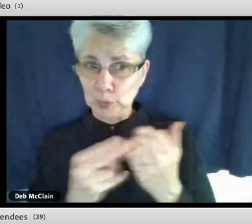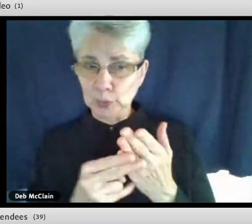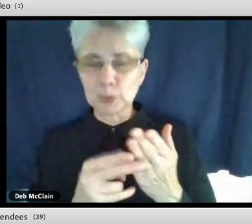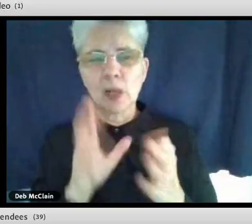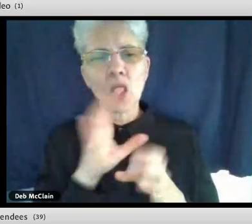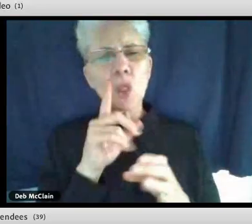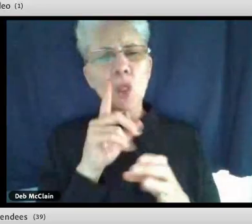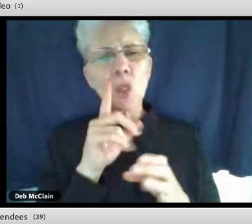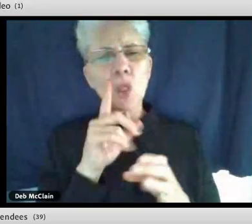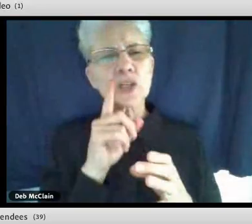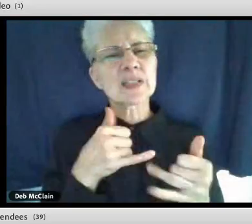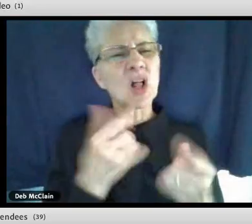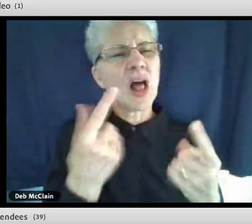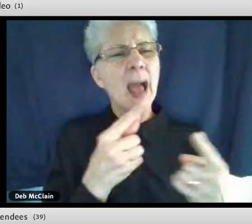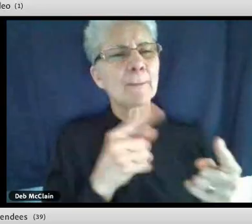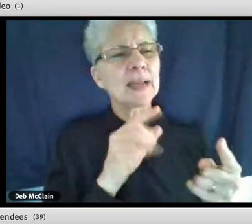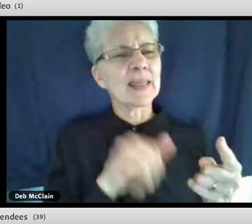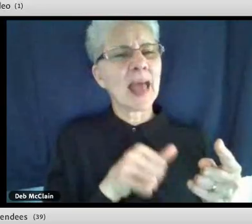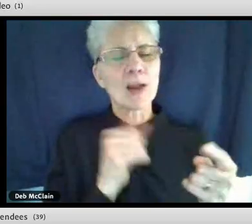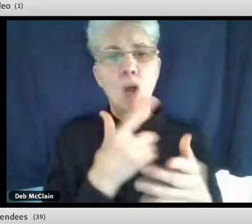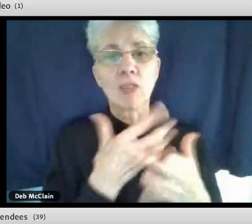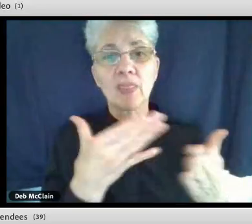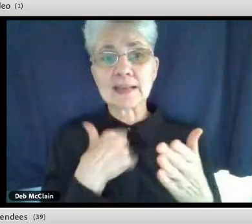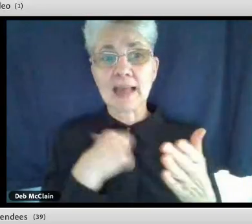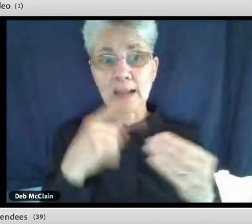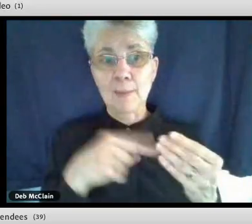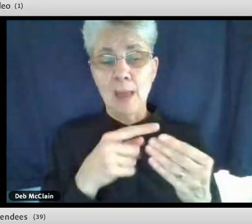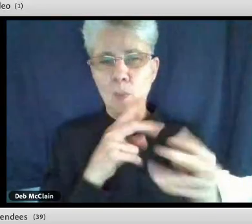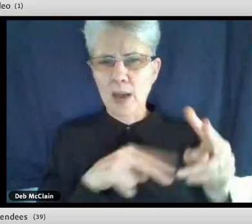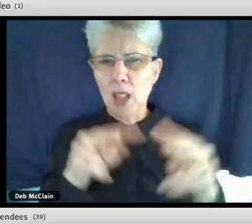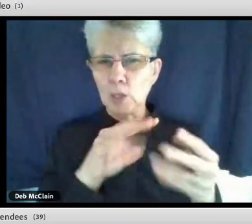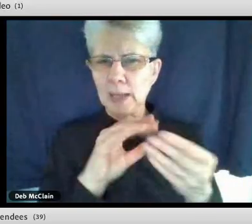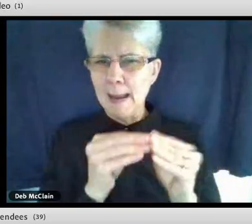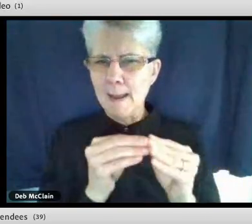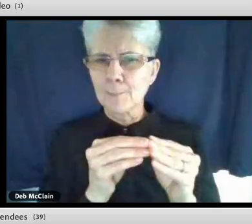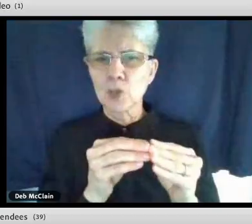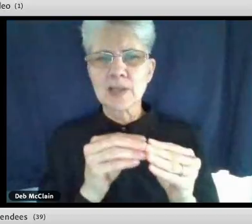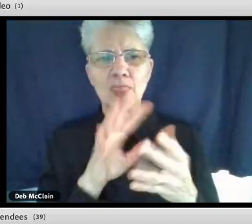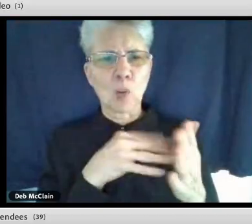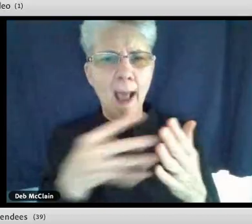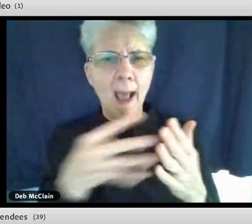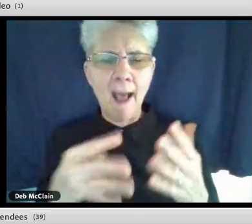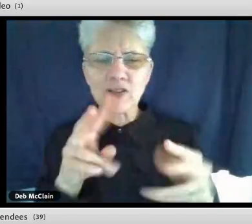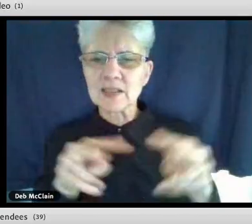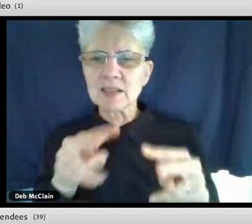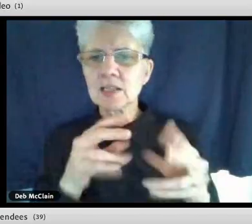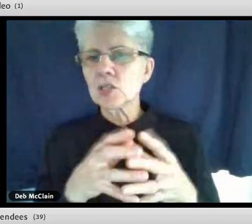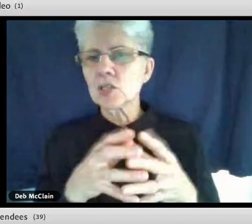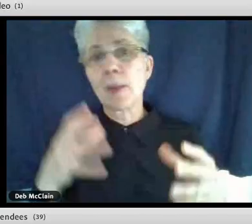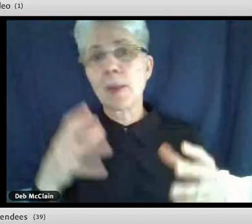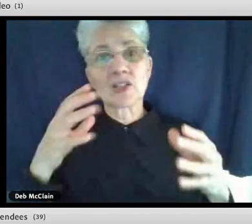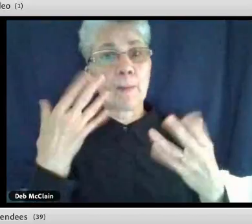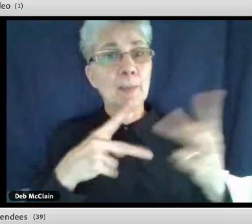you know, make sure, and look for what's still unknown. You know, that's all the things that I think about when I look at the numbers, when I look at the graphs.